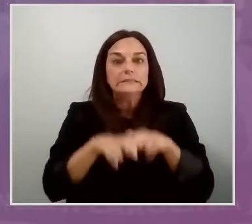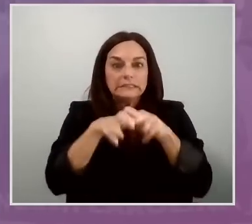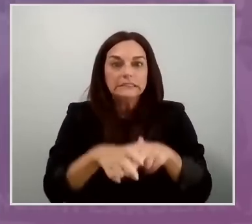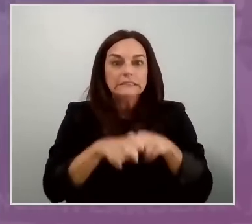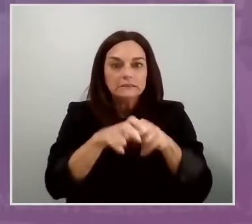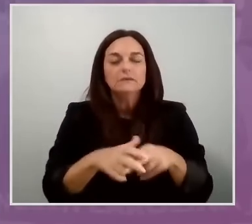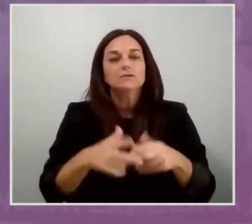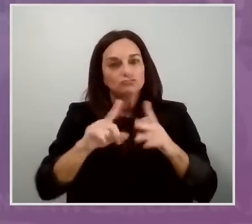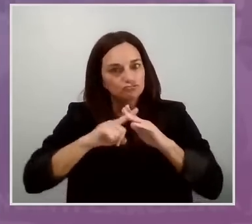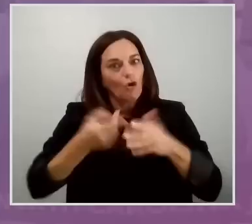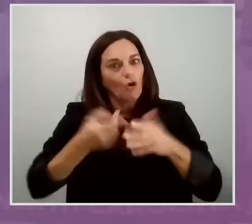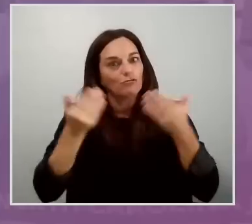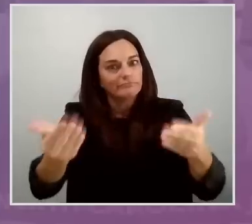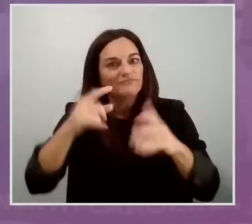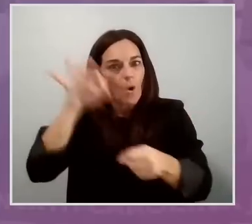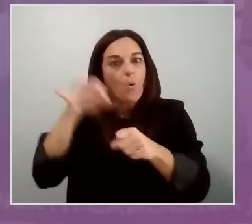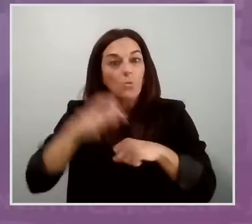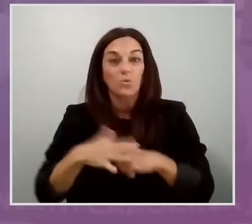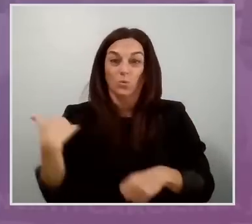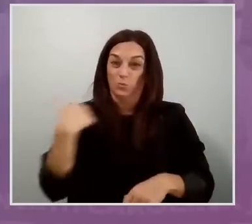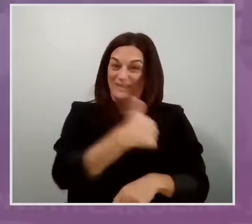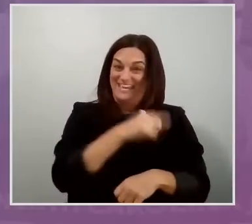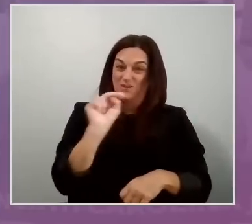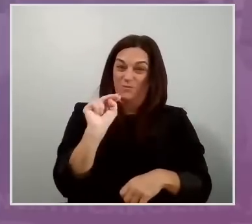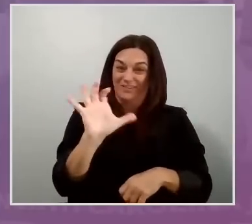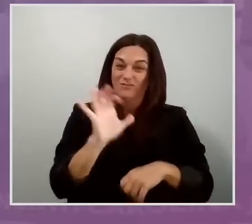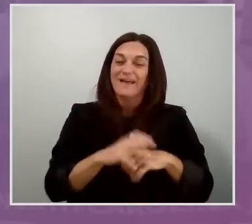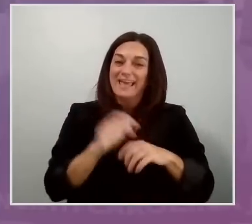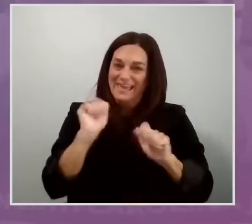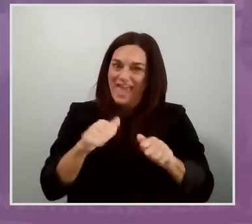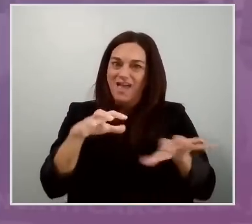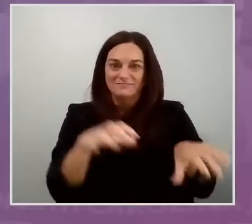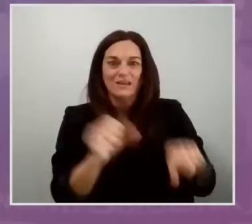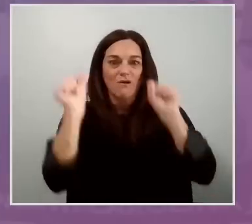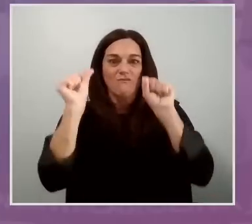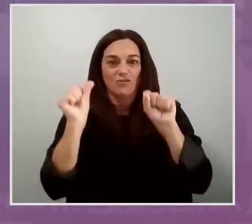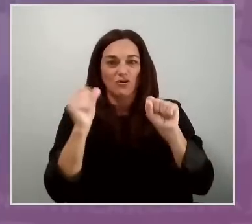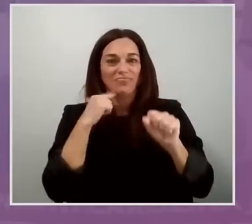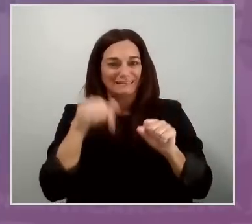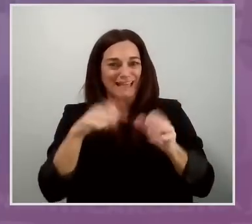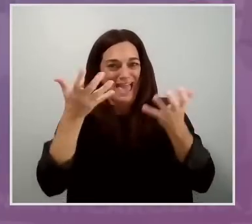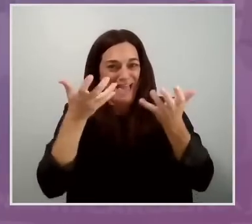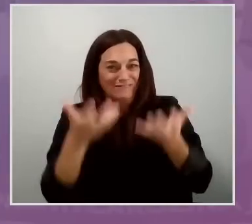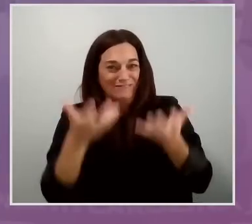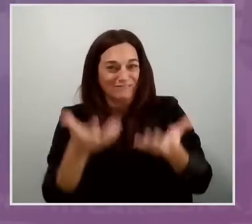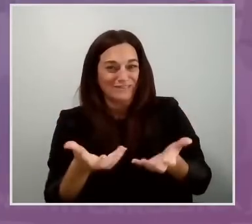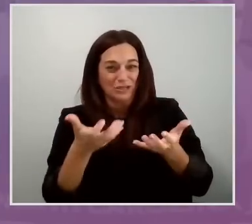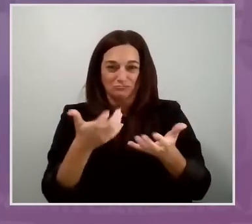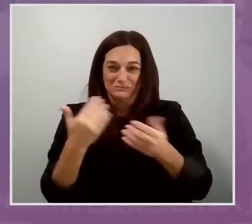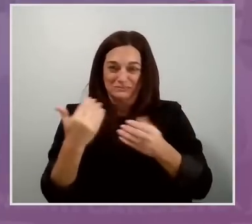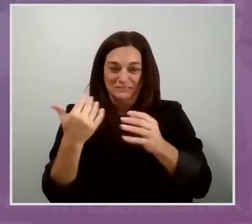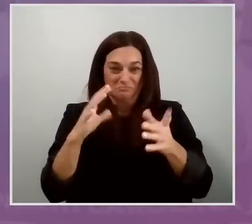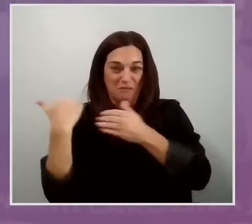MASK, GRAB THREE FRIENDS, AND